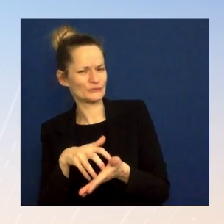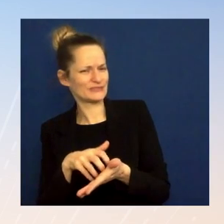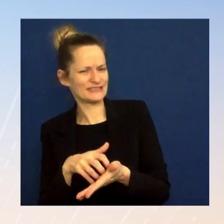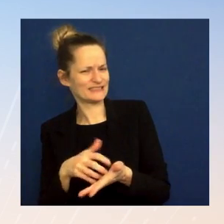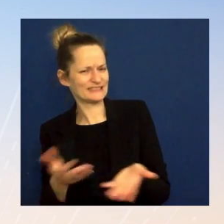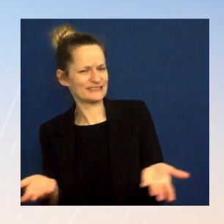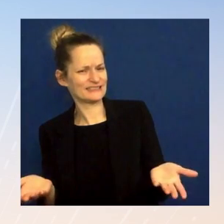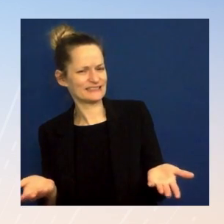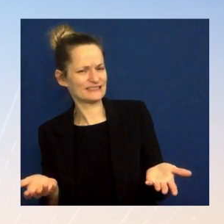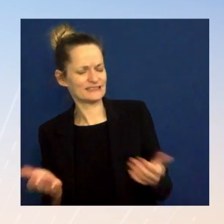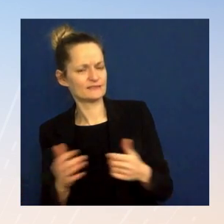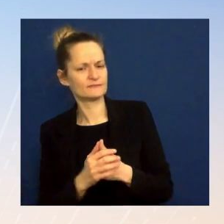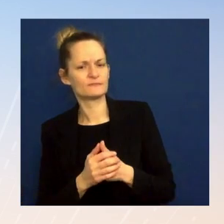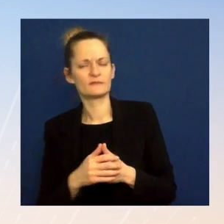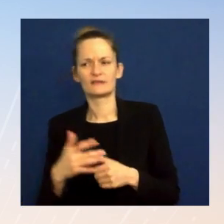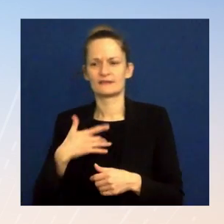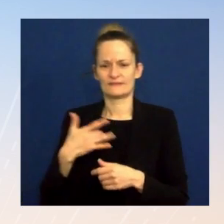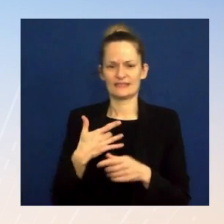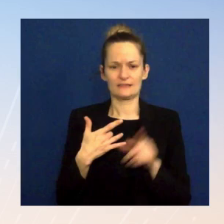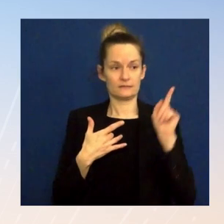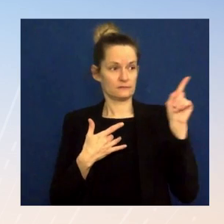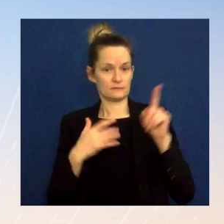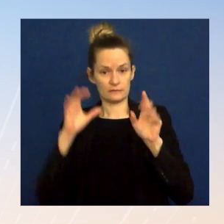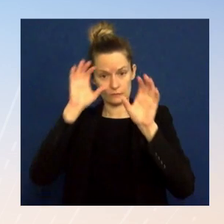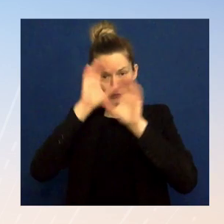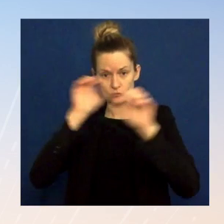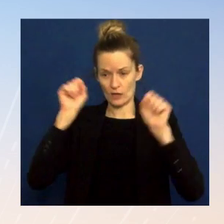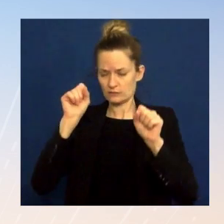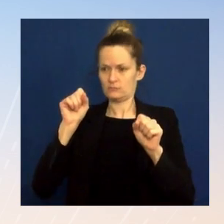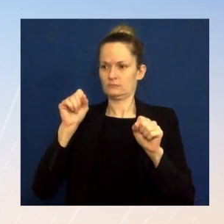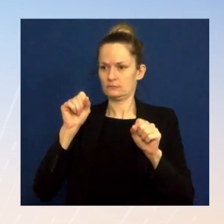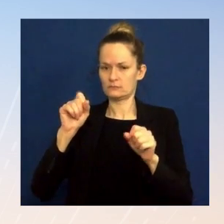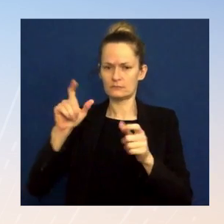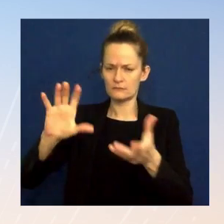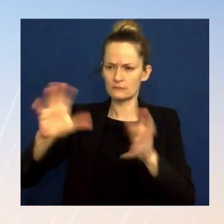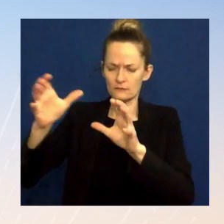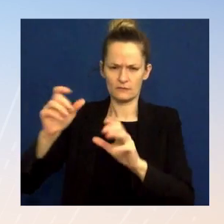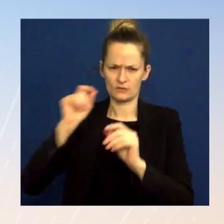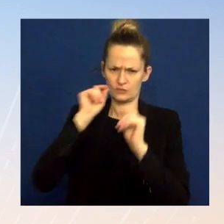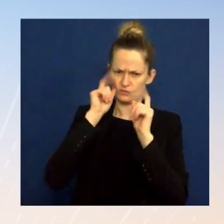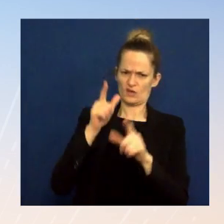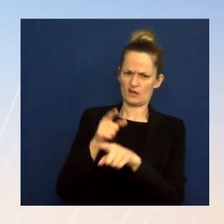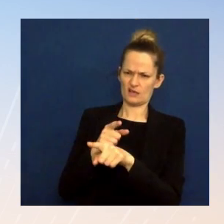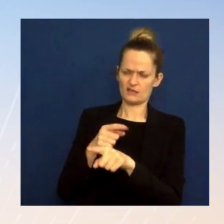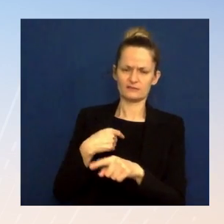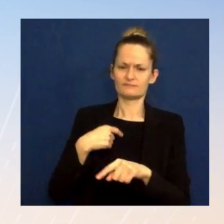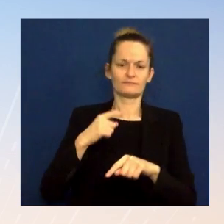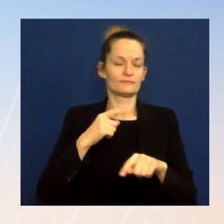the exact timeframe was going to be the timeframe. I can say that the very purpose